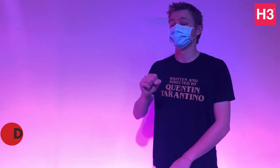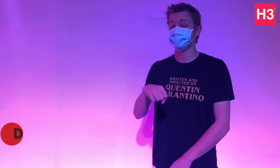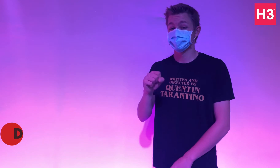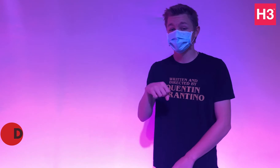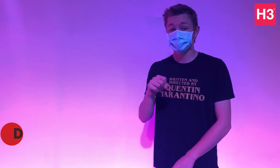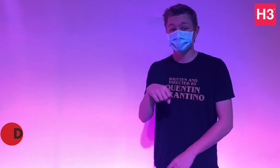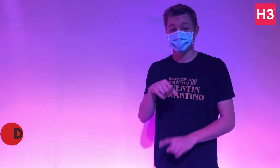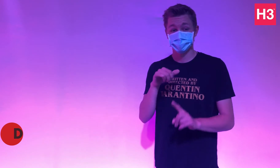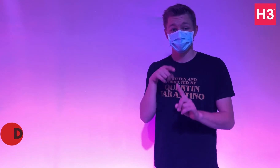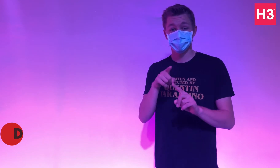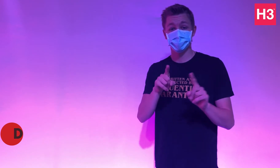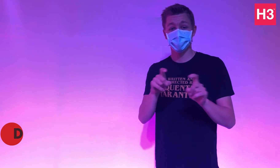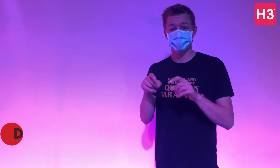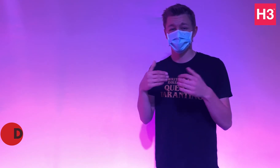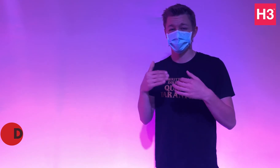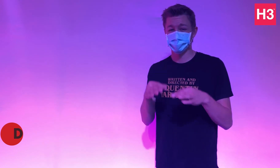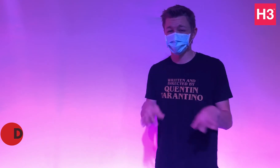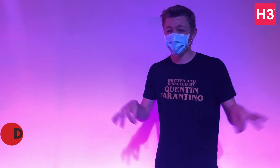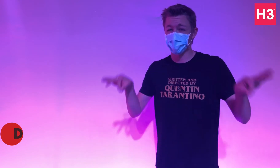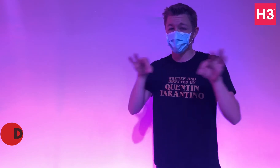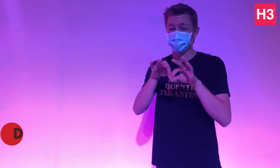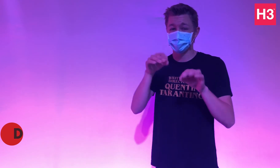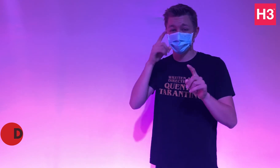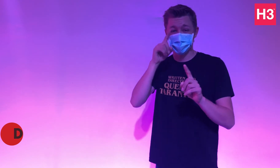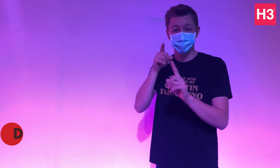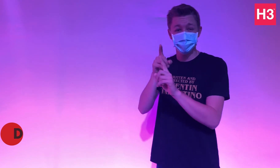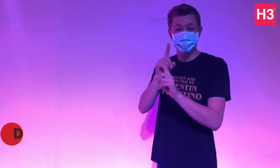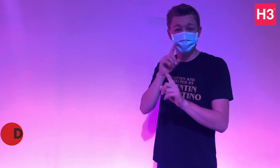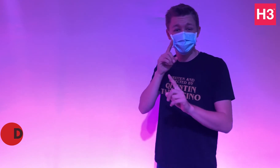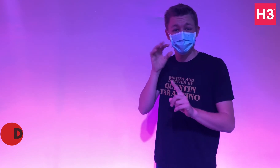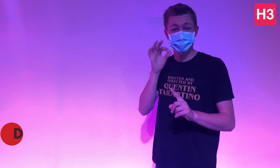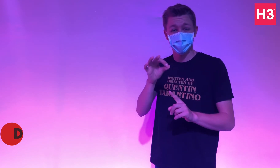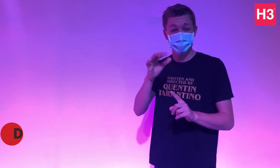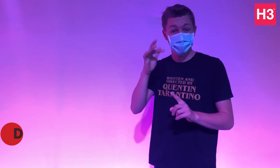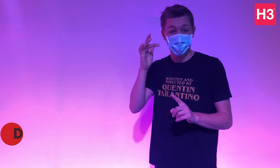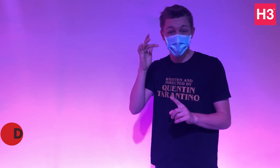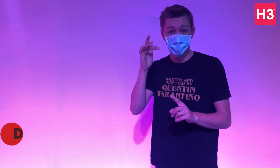Yes, that survey is important to DeafDots...